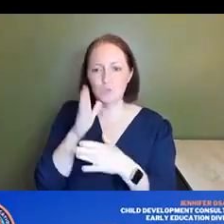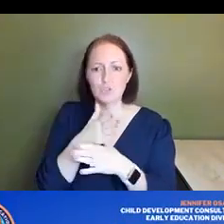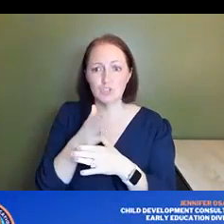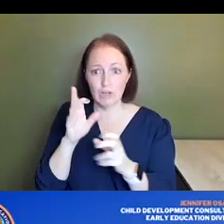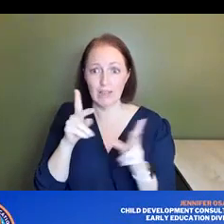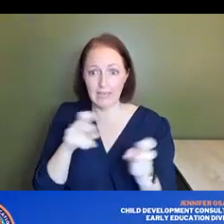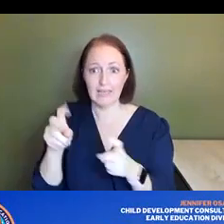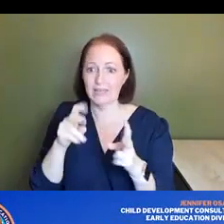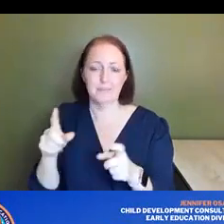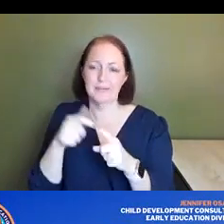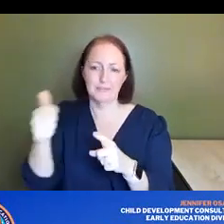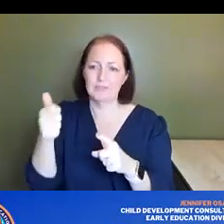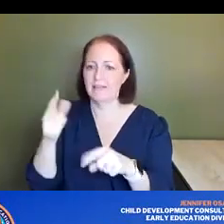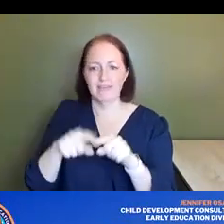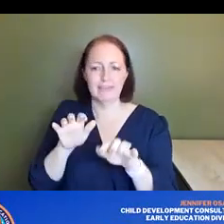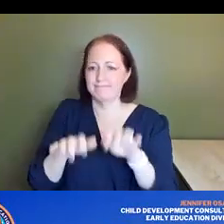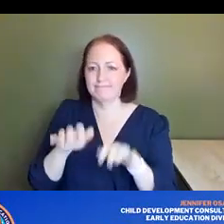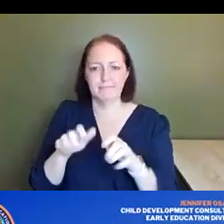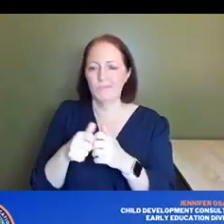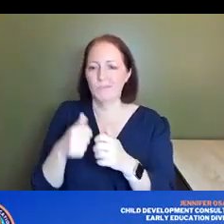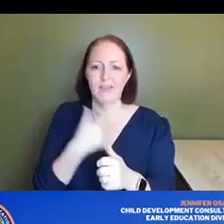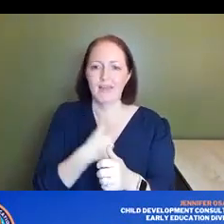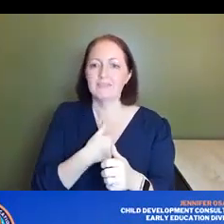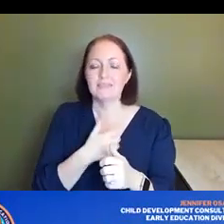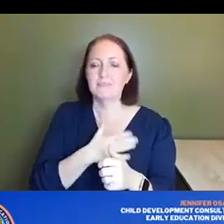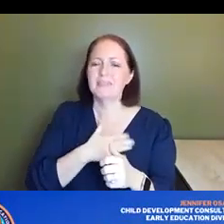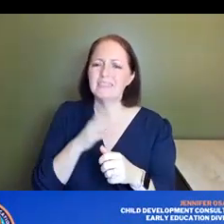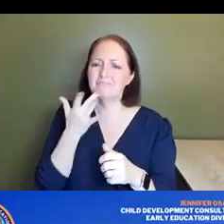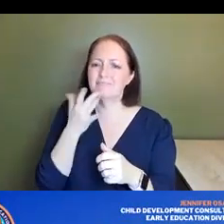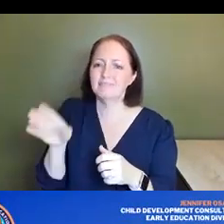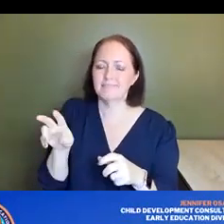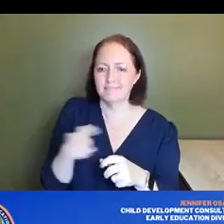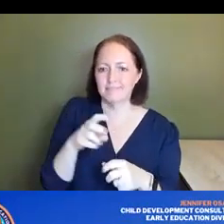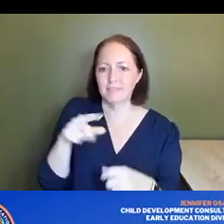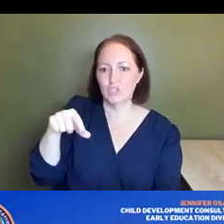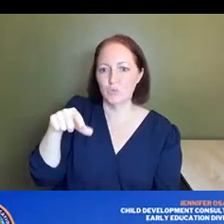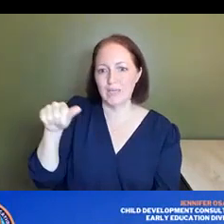but you are unable to chat with us please utilize the Q and A feature to ask us questions.